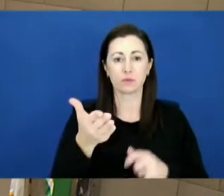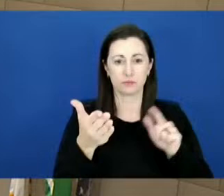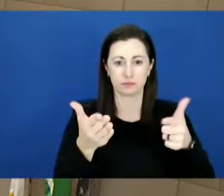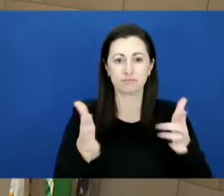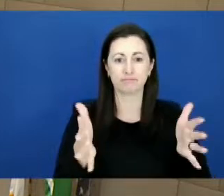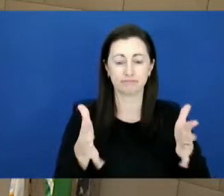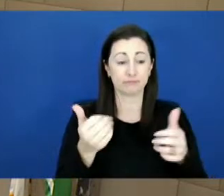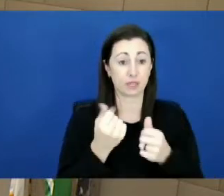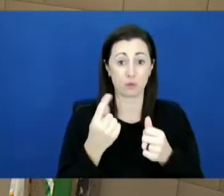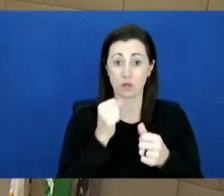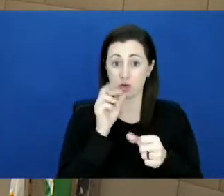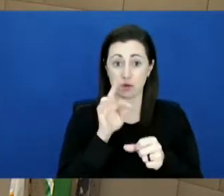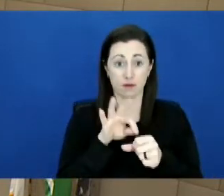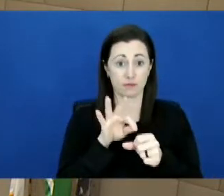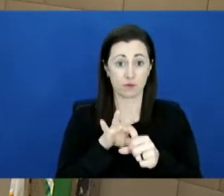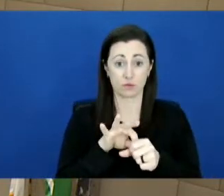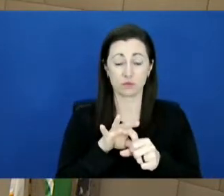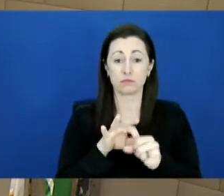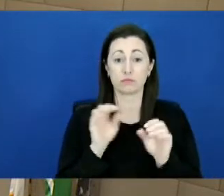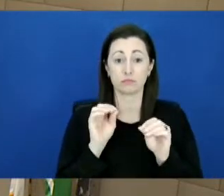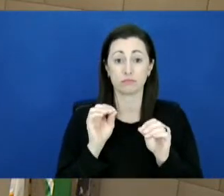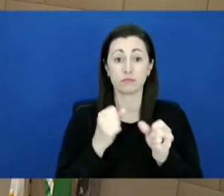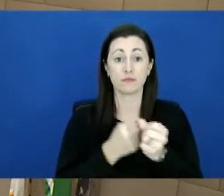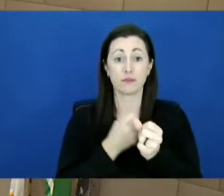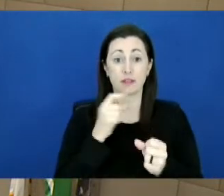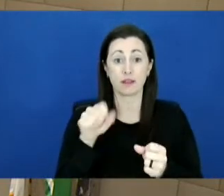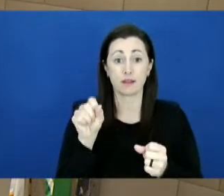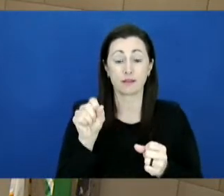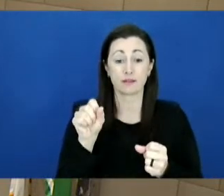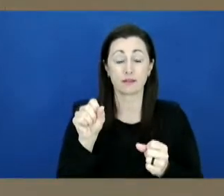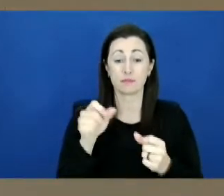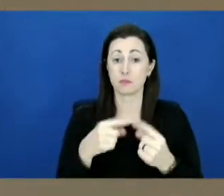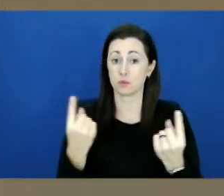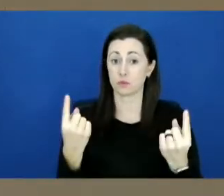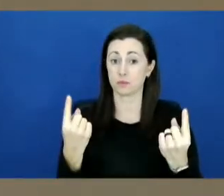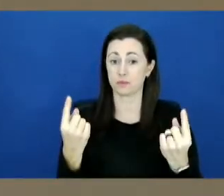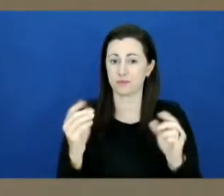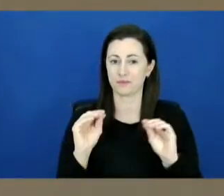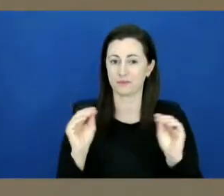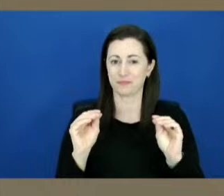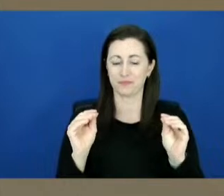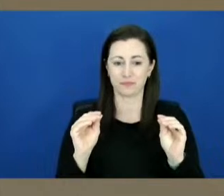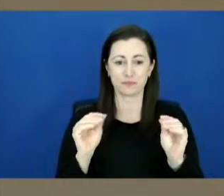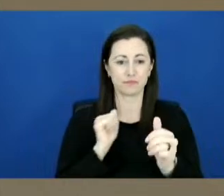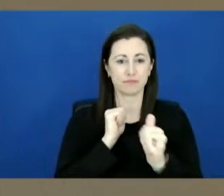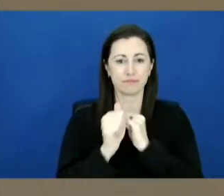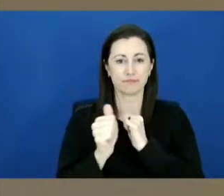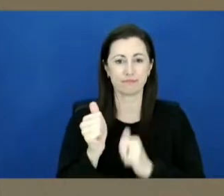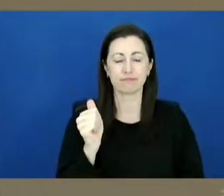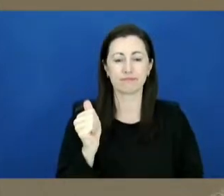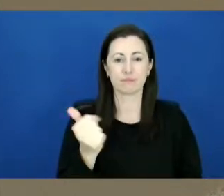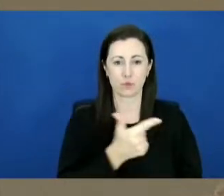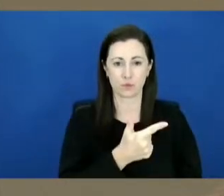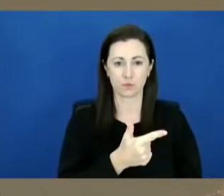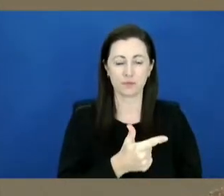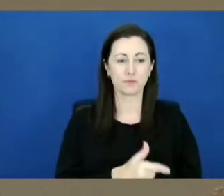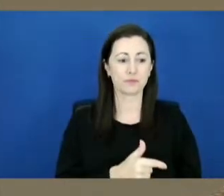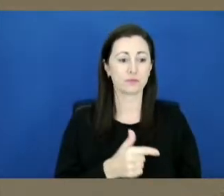MANAGER AND MR. CHAIRMAN. THANK YOU. MOVED AND SECONDED. ANY UNREADINESS? HEARING NONE, ALL OF THOSE IN FAVOR SAY AYE.